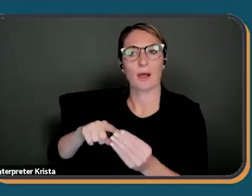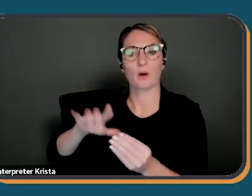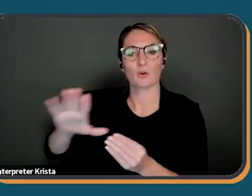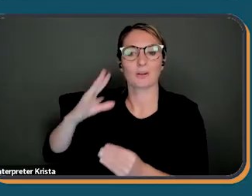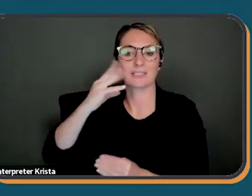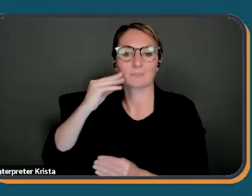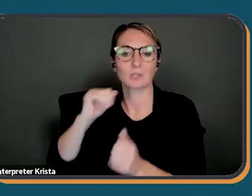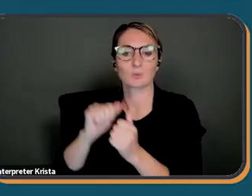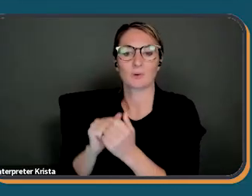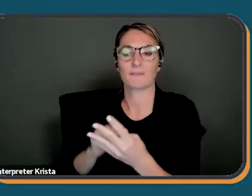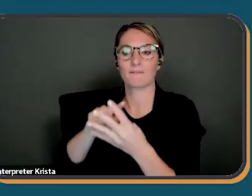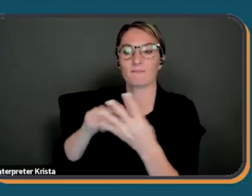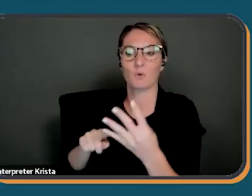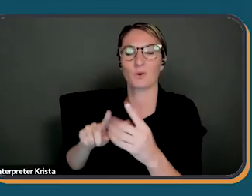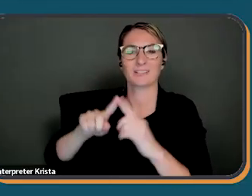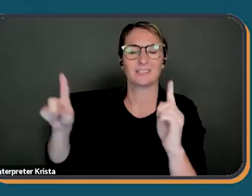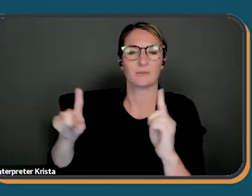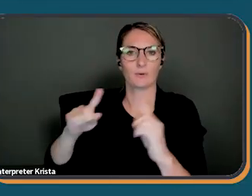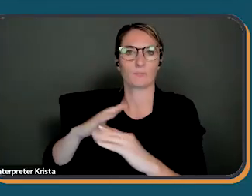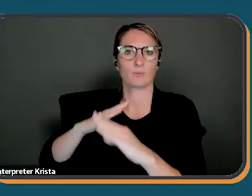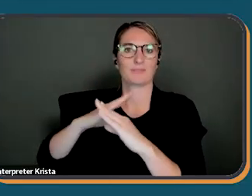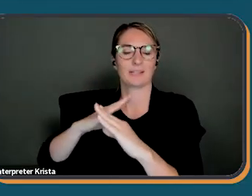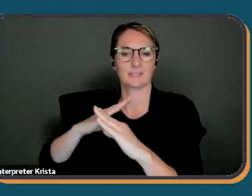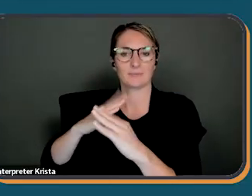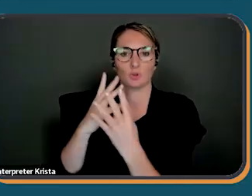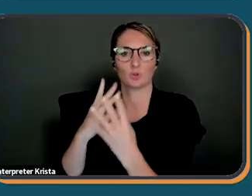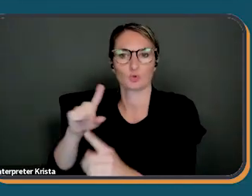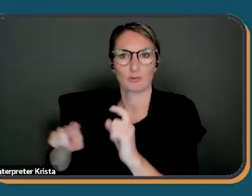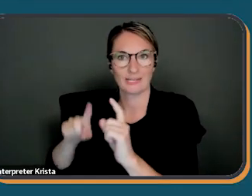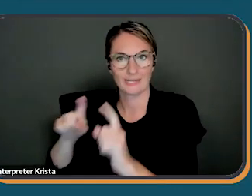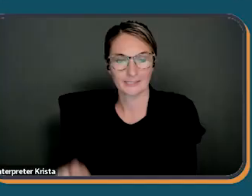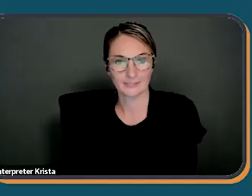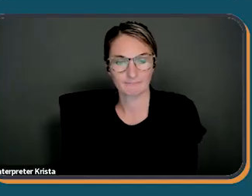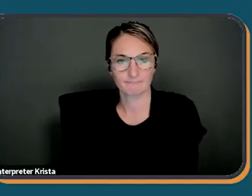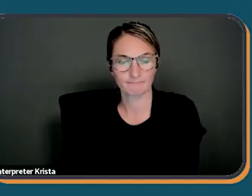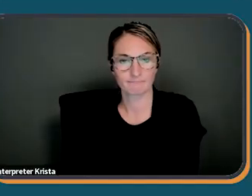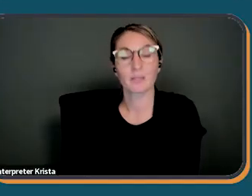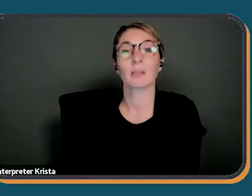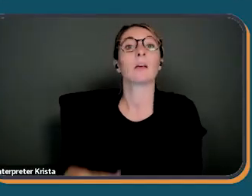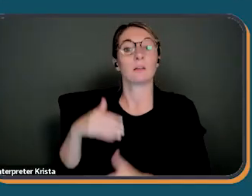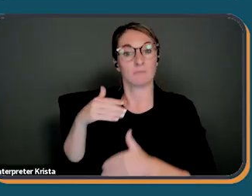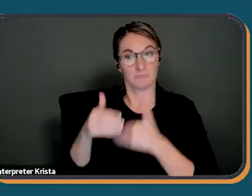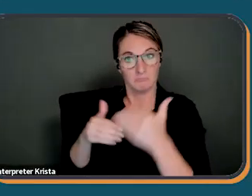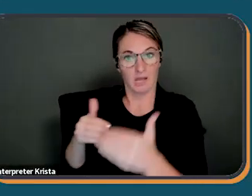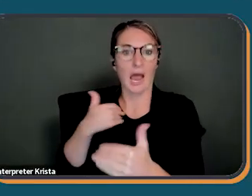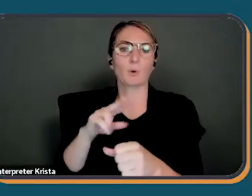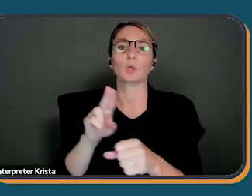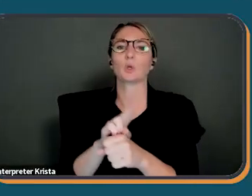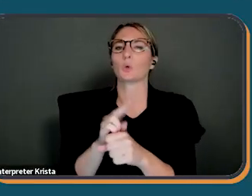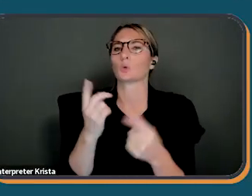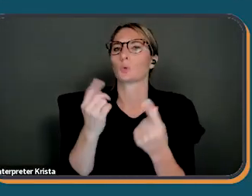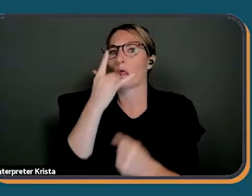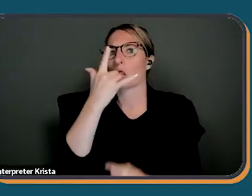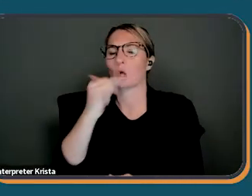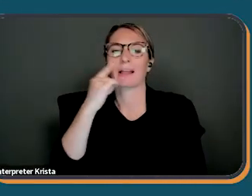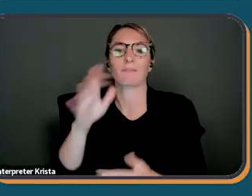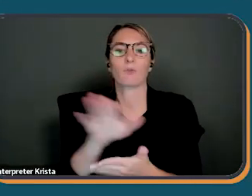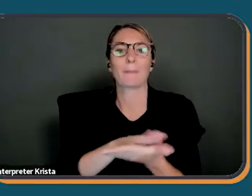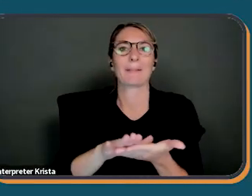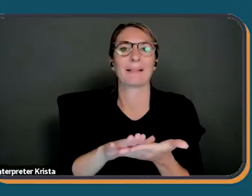And as we go I will be modeling an example of plain language descriptions and using visuals